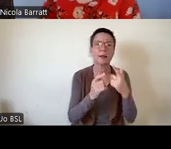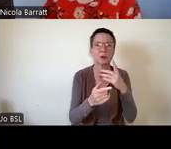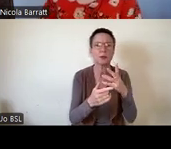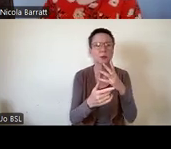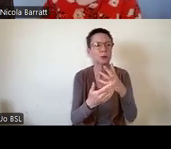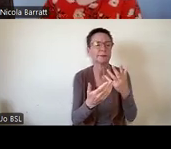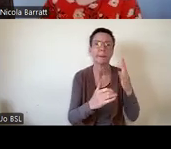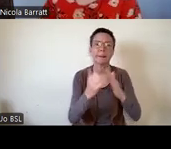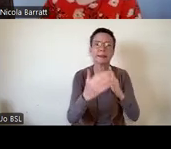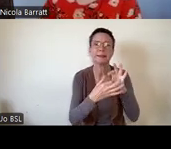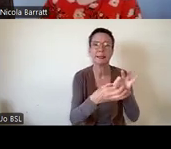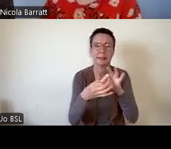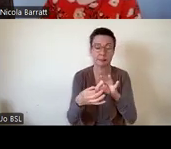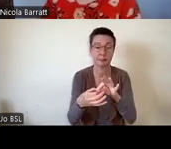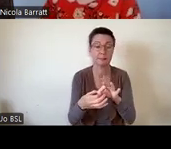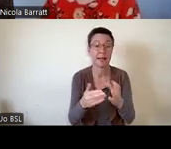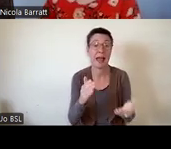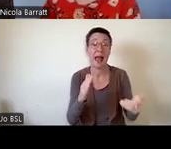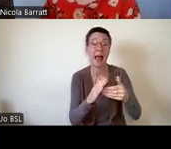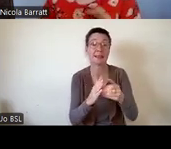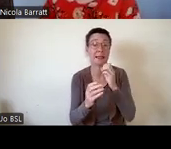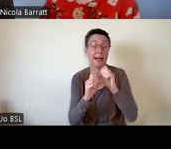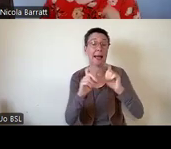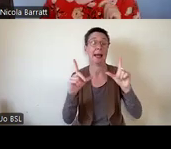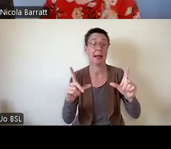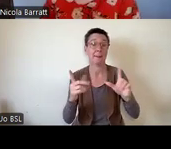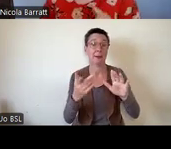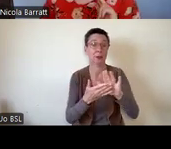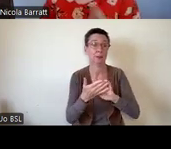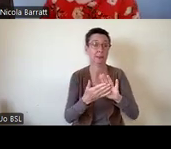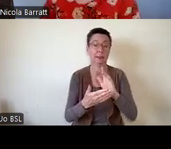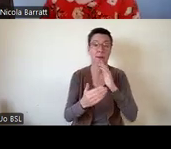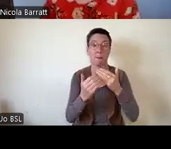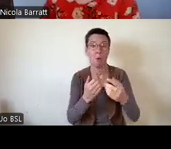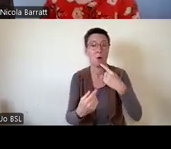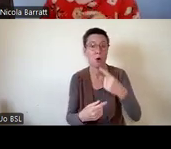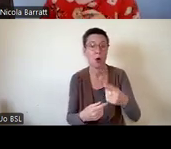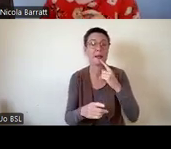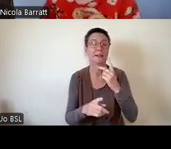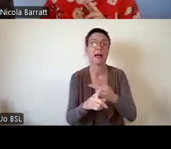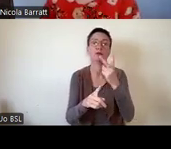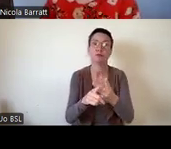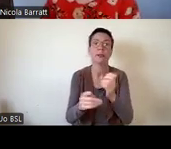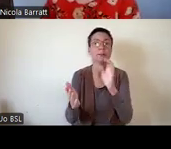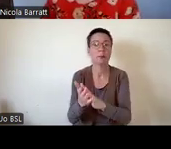Adding an image to a post increases your reactions, comments, and reposts by up to 40%.